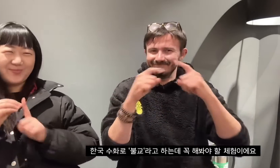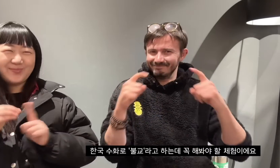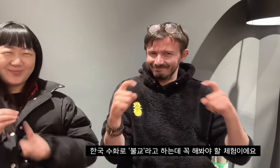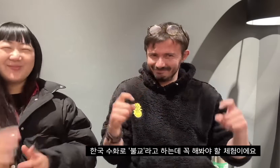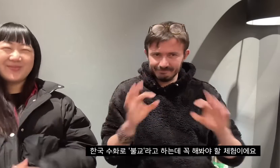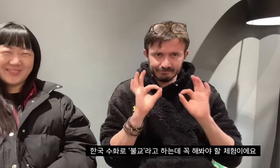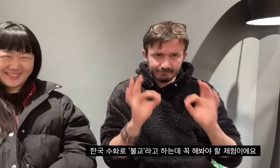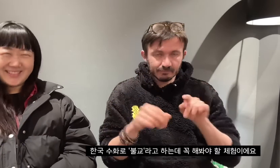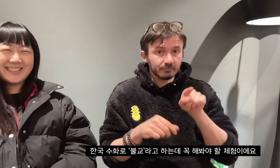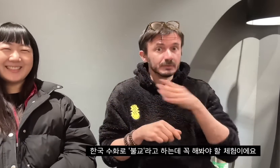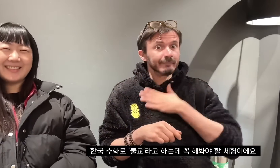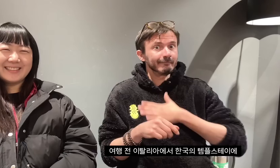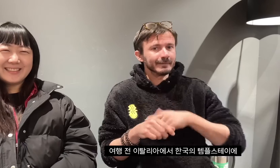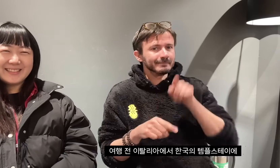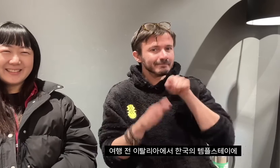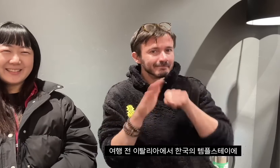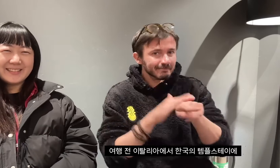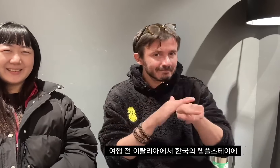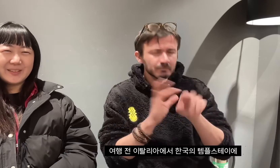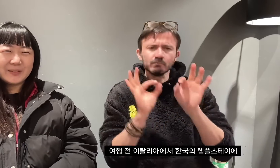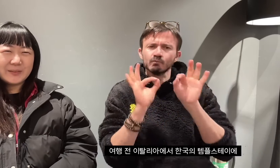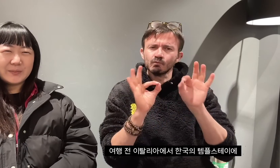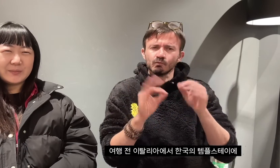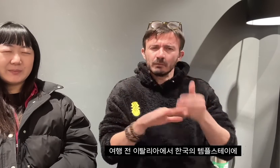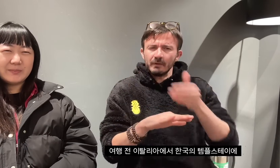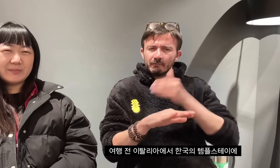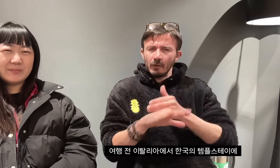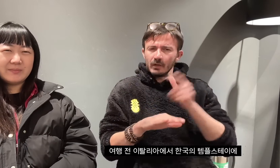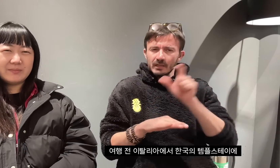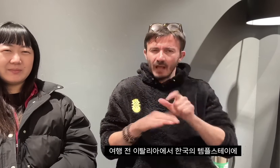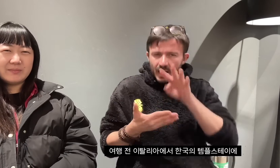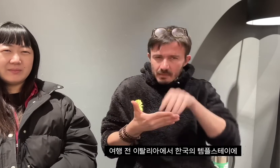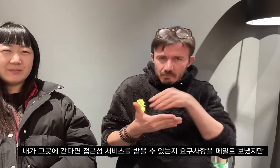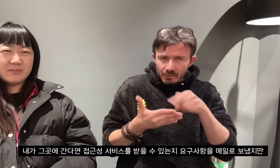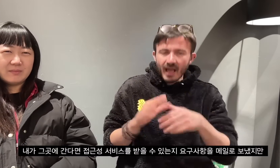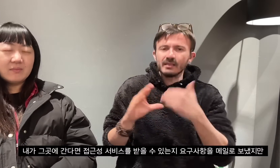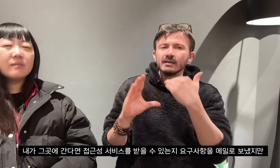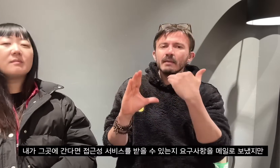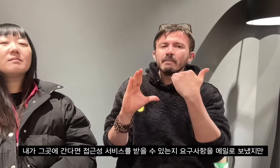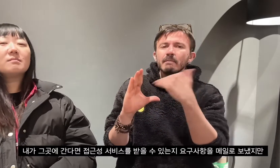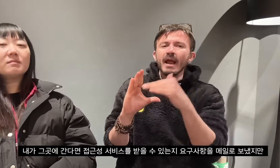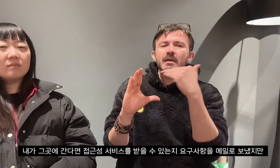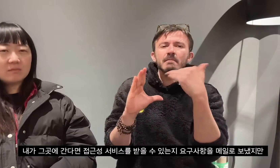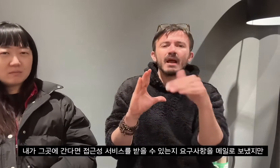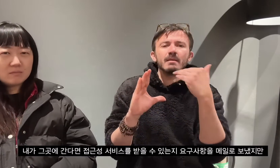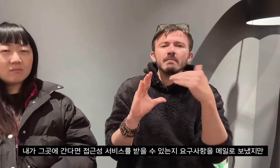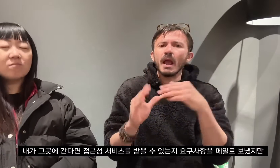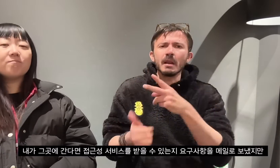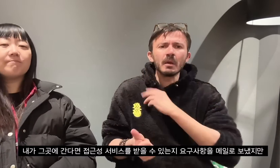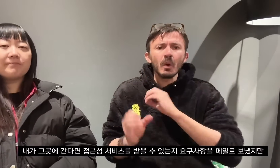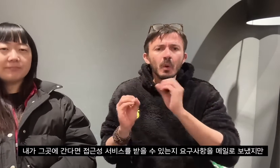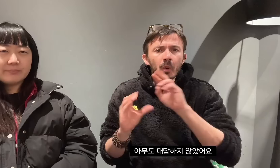but it is a must-try experience. Before the trip, I sent an e-mail to the templestay in Korea asking